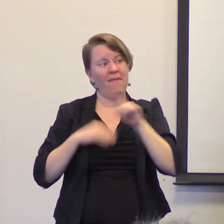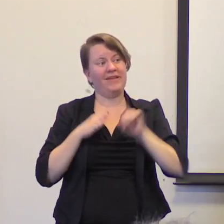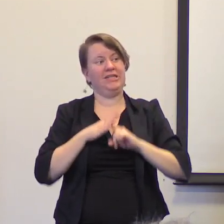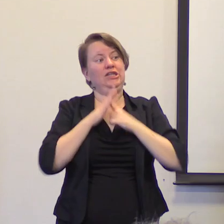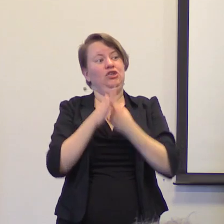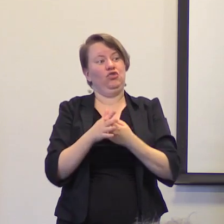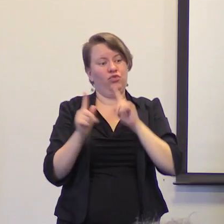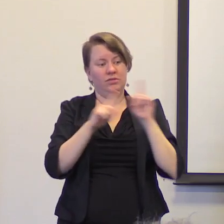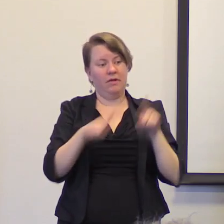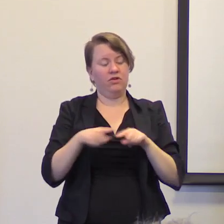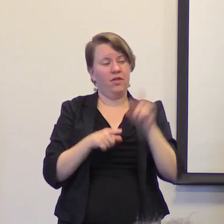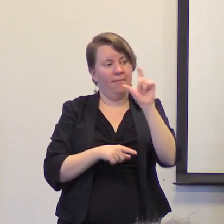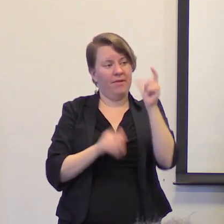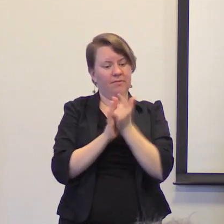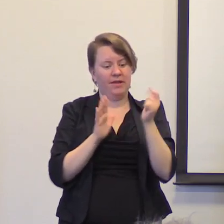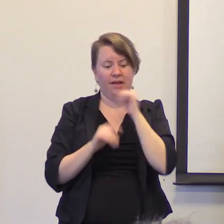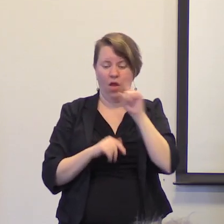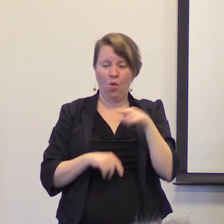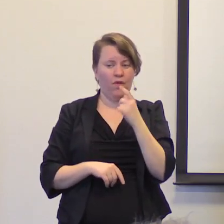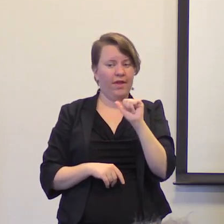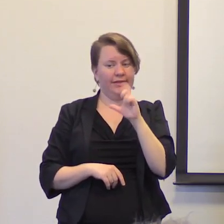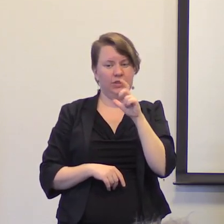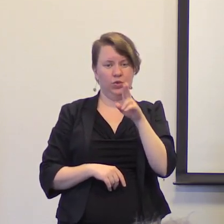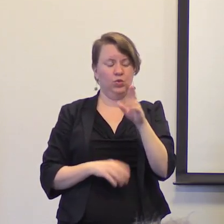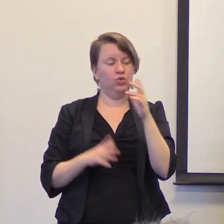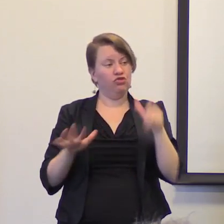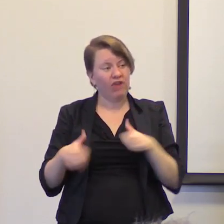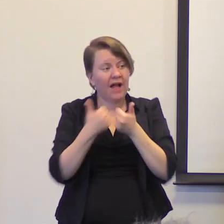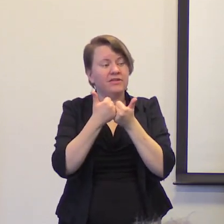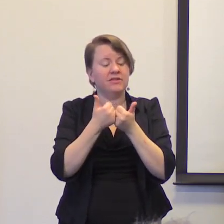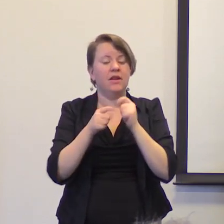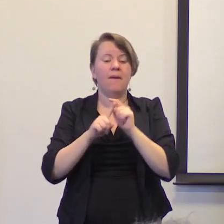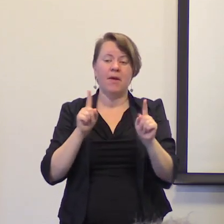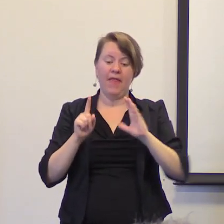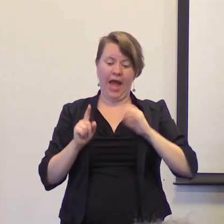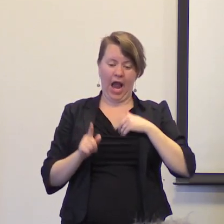Muslim ban, it's not just the ACLU challenged it in court, but that our judges, federal